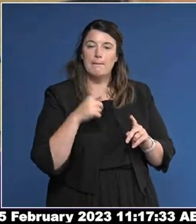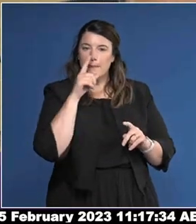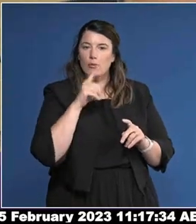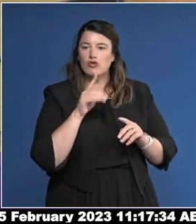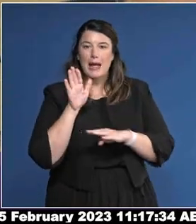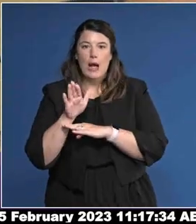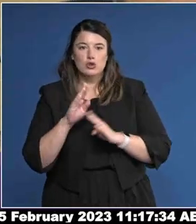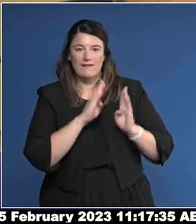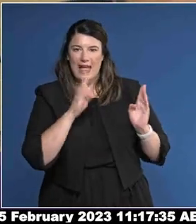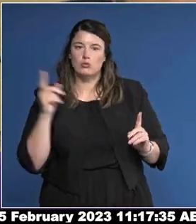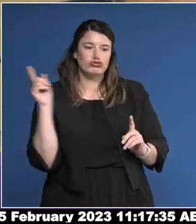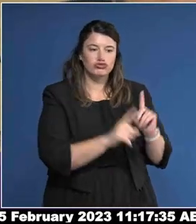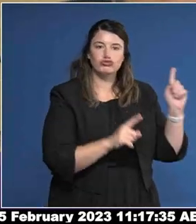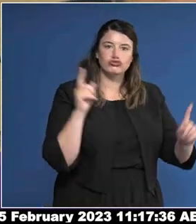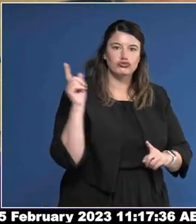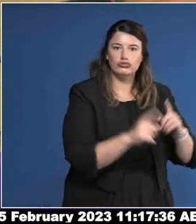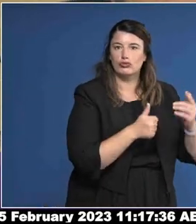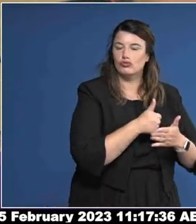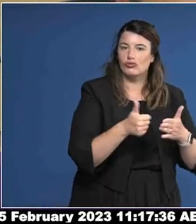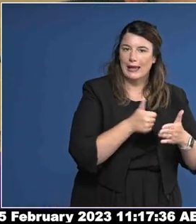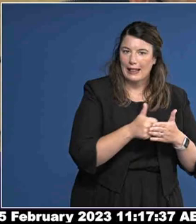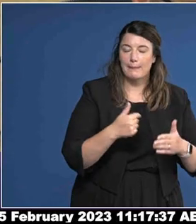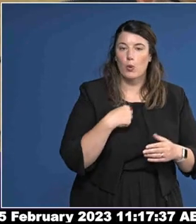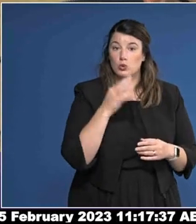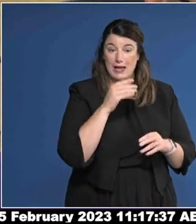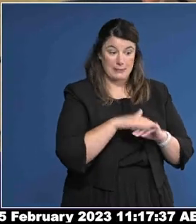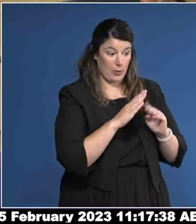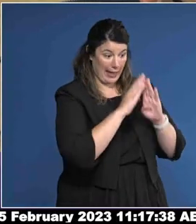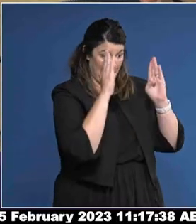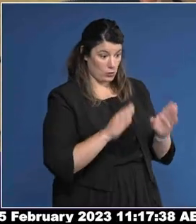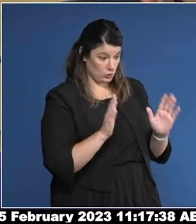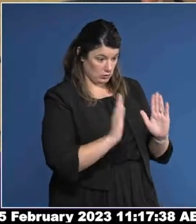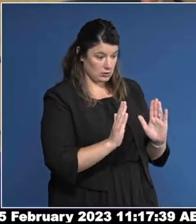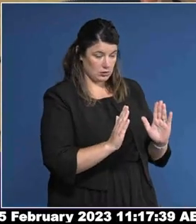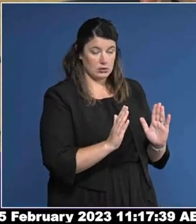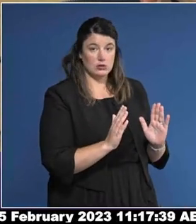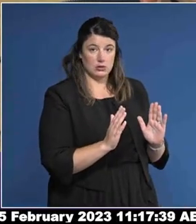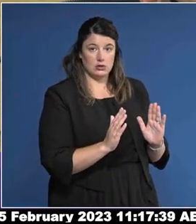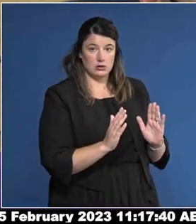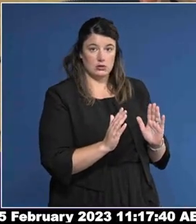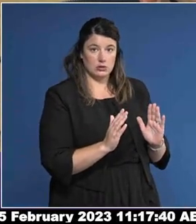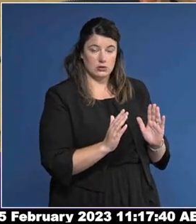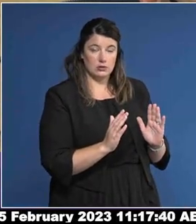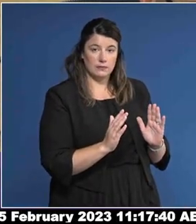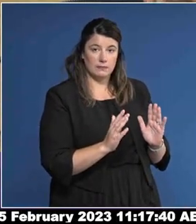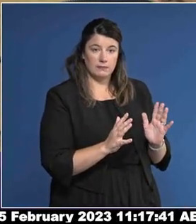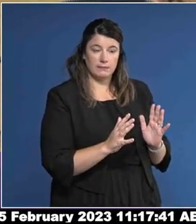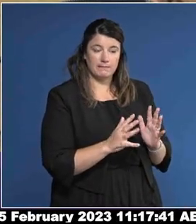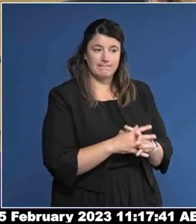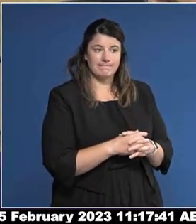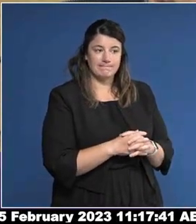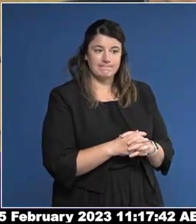But in terms of at a very local level, is that tension between